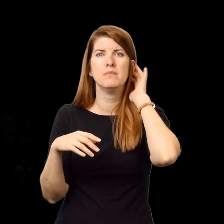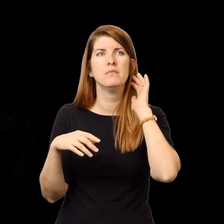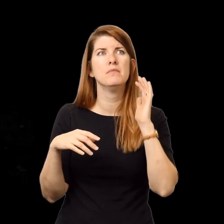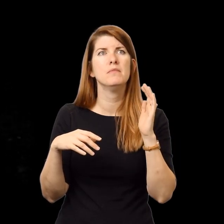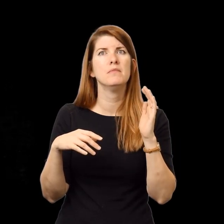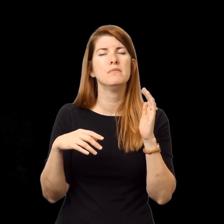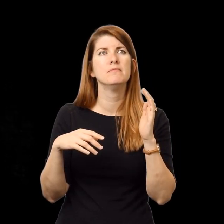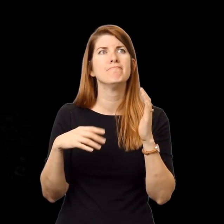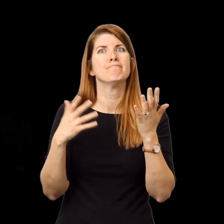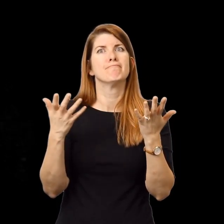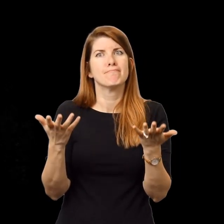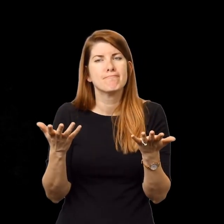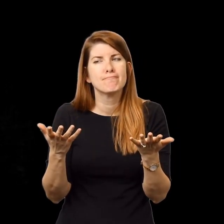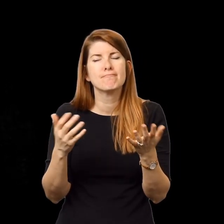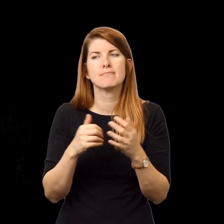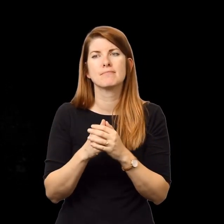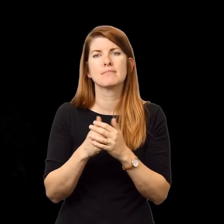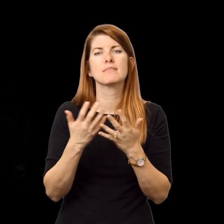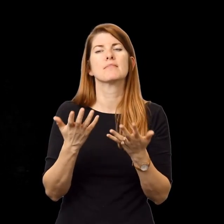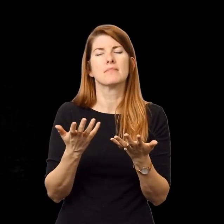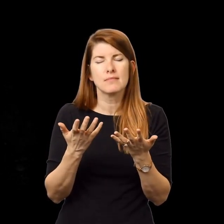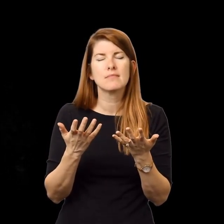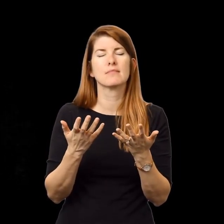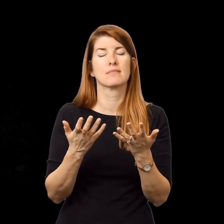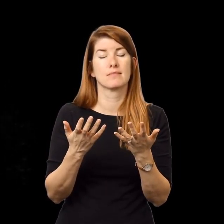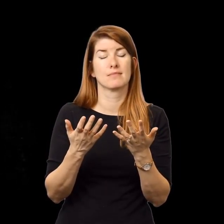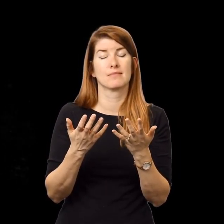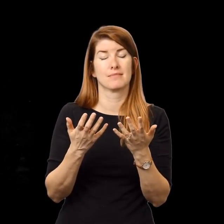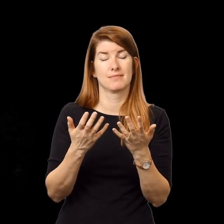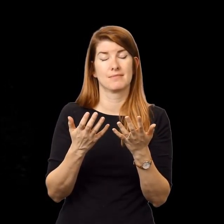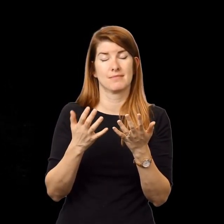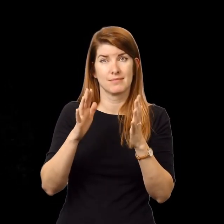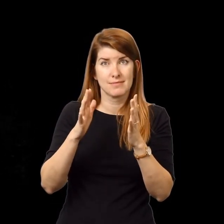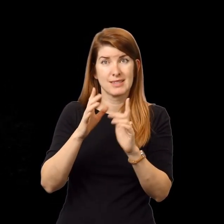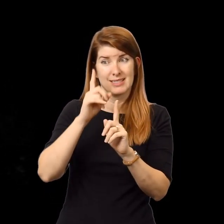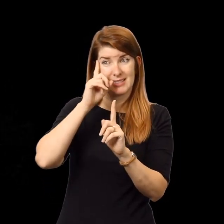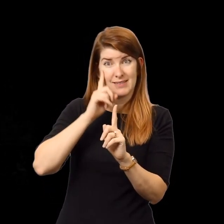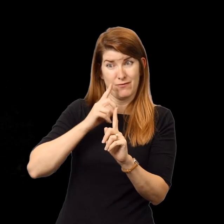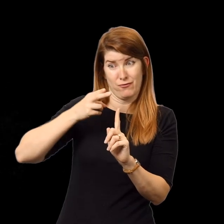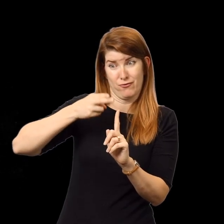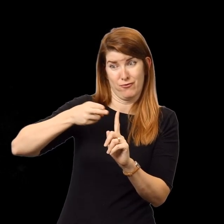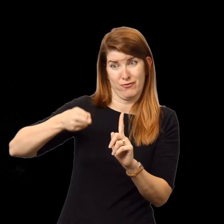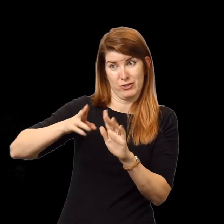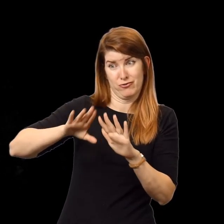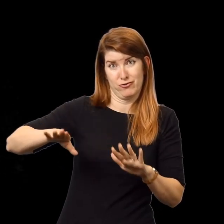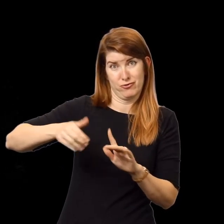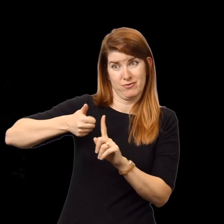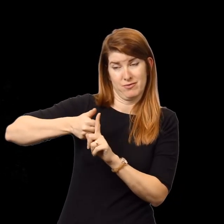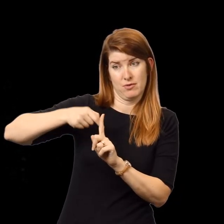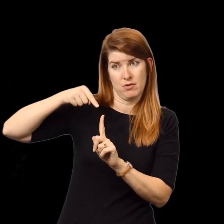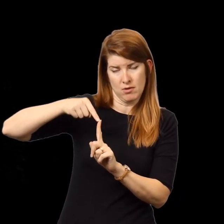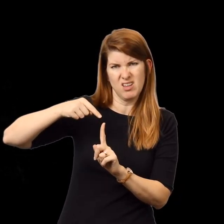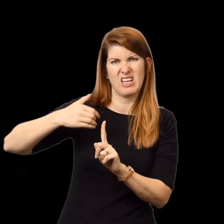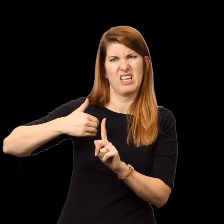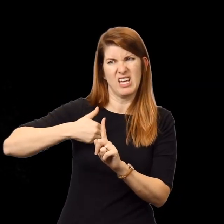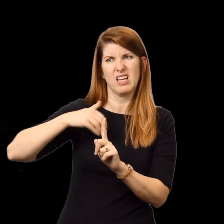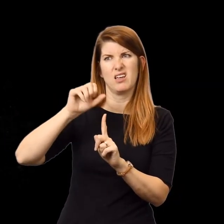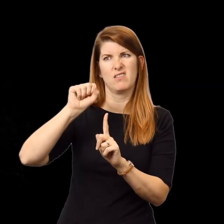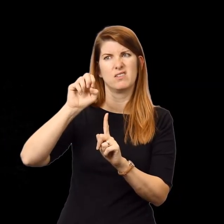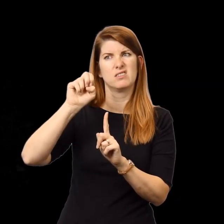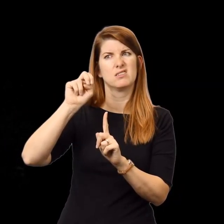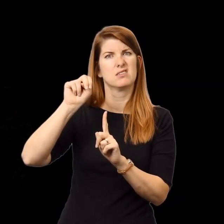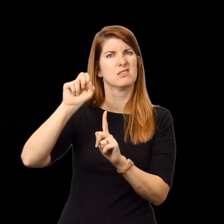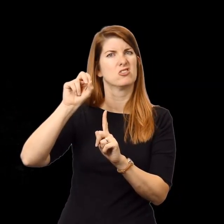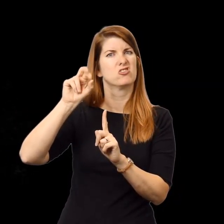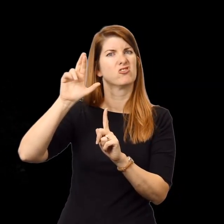And by definition, deaf and hard of hearing children have a sensory loss.